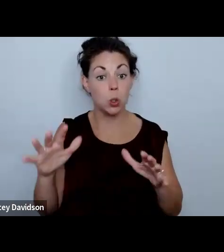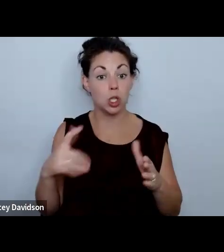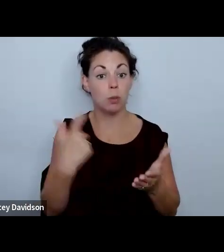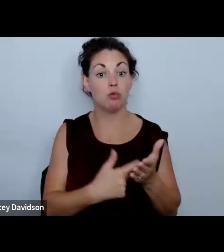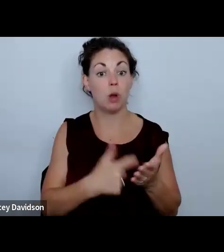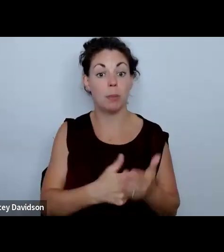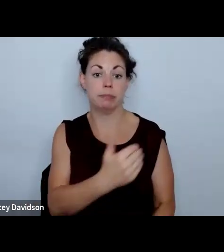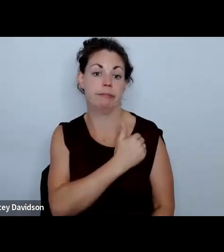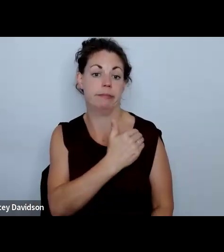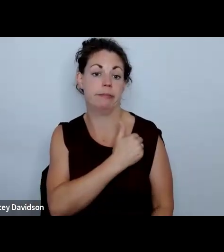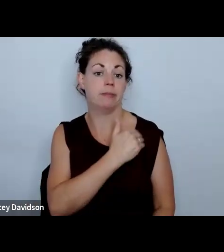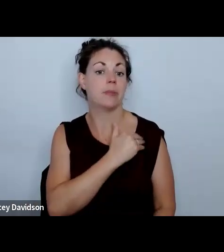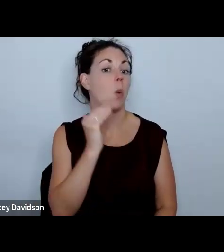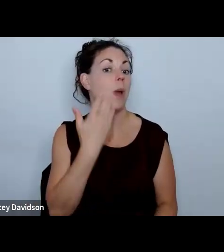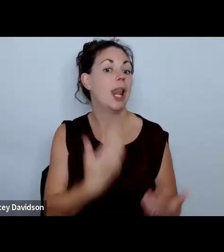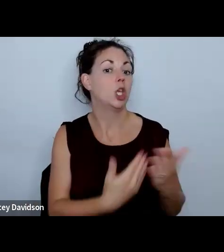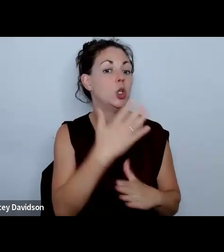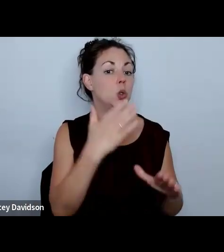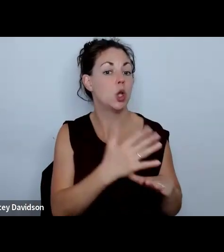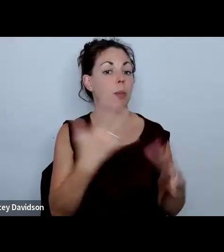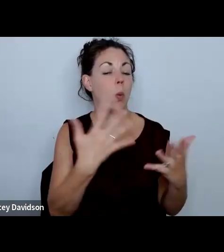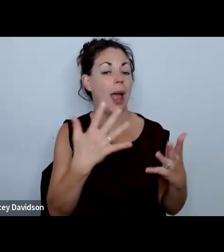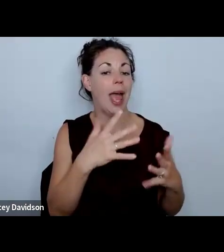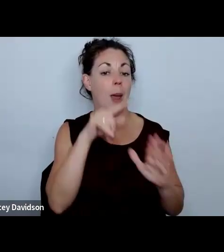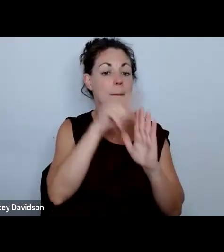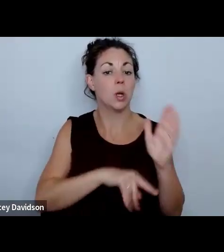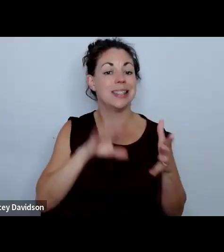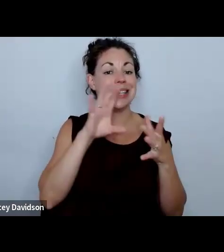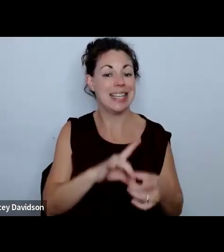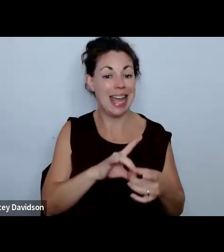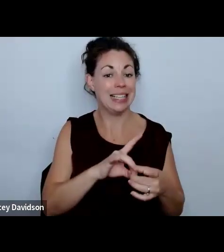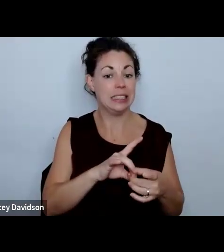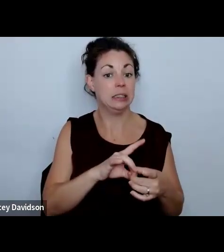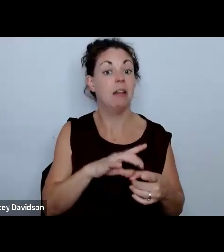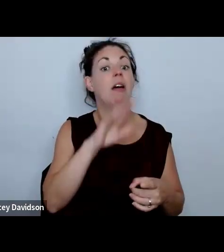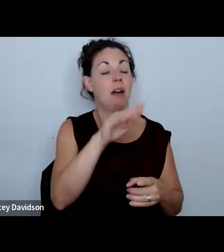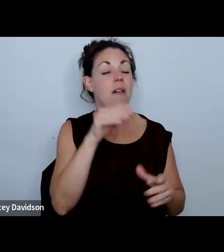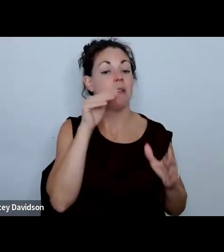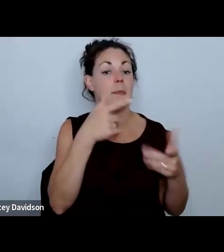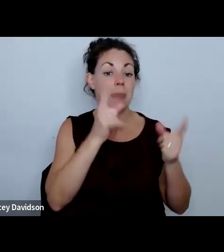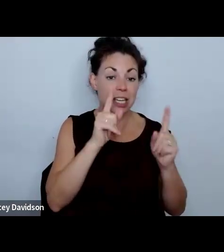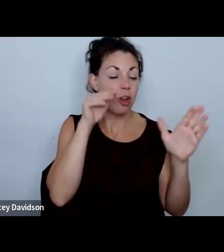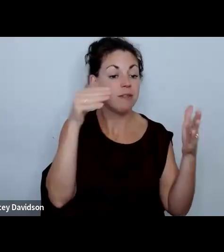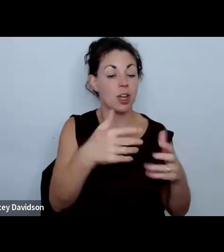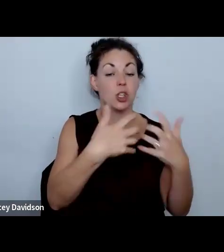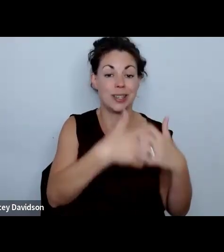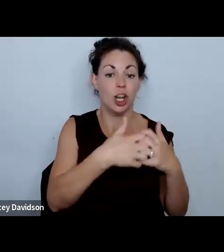about the work I do now as Policy Connect's head of accessible transport. Until recently,